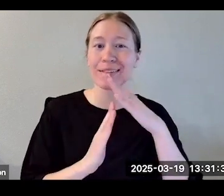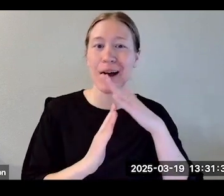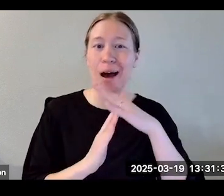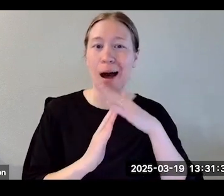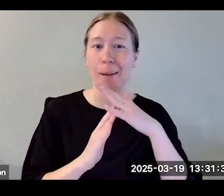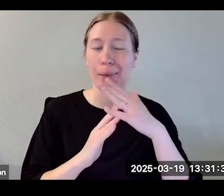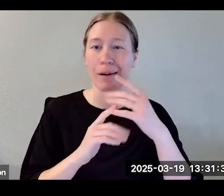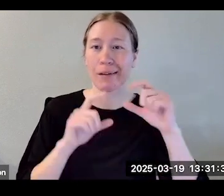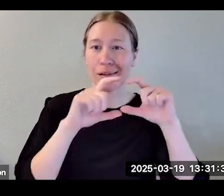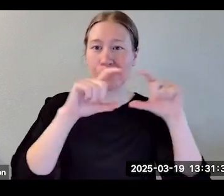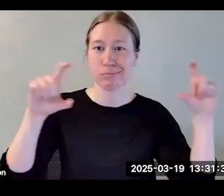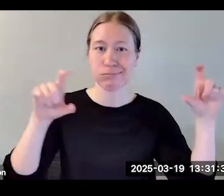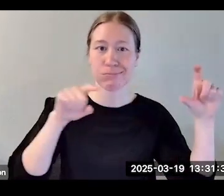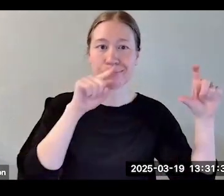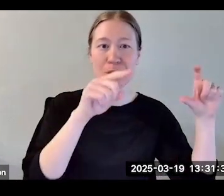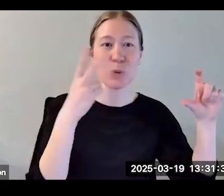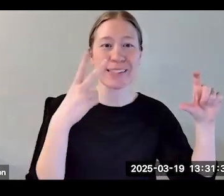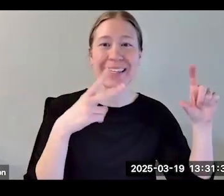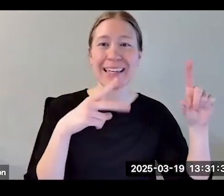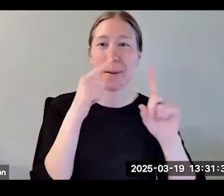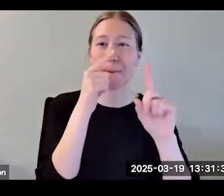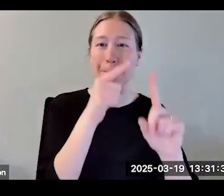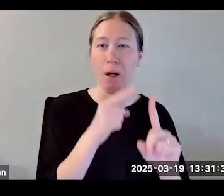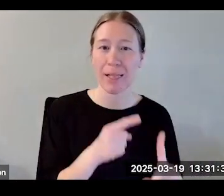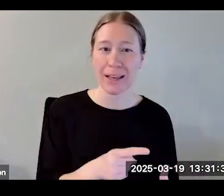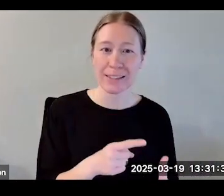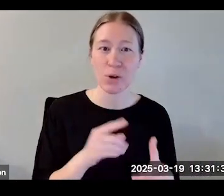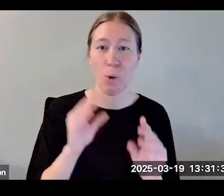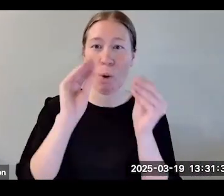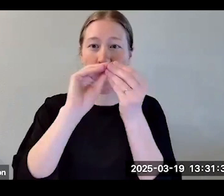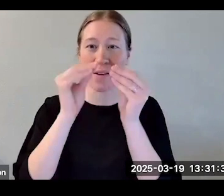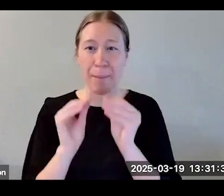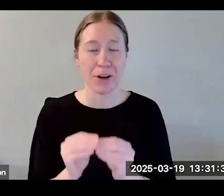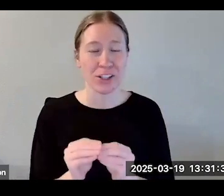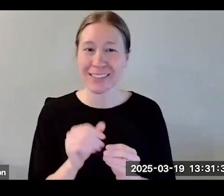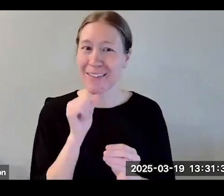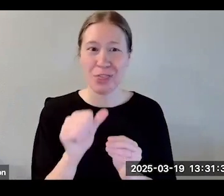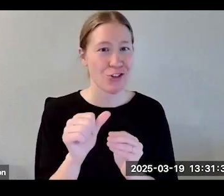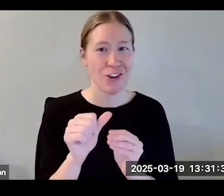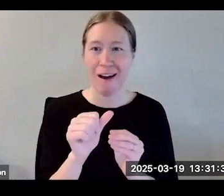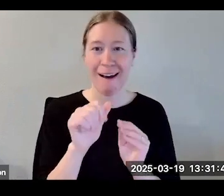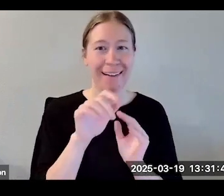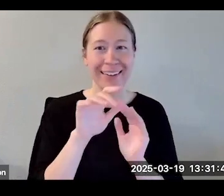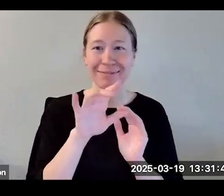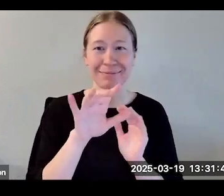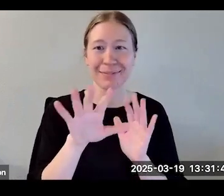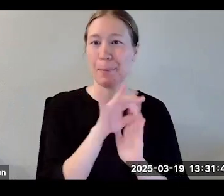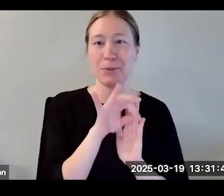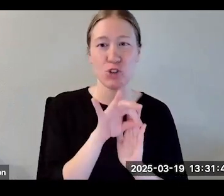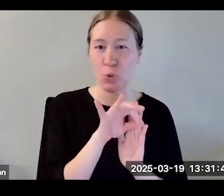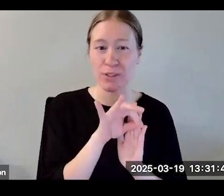when I highlight these. So what we can actually do is highlight all these list items